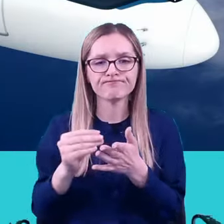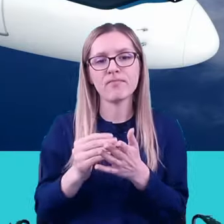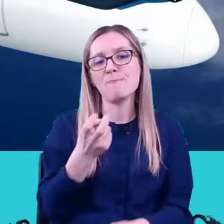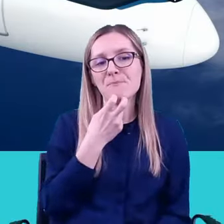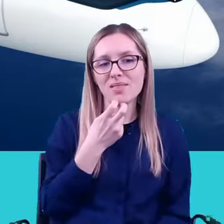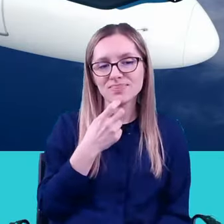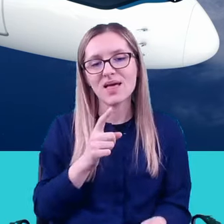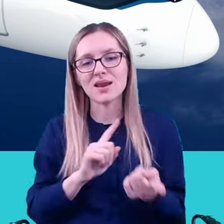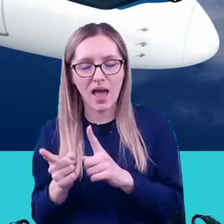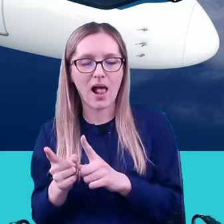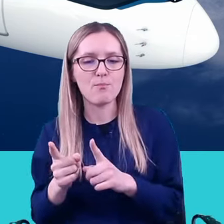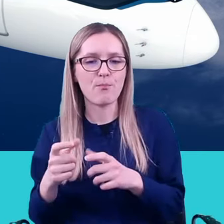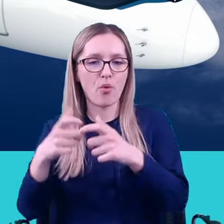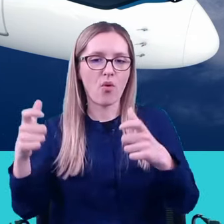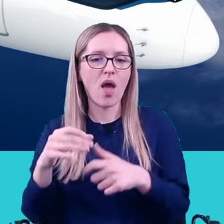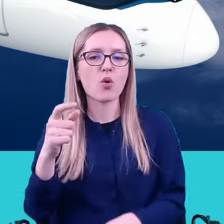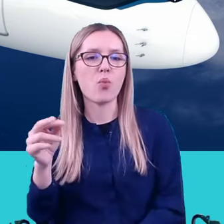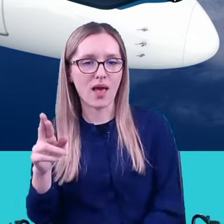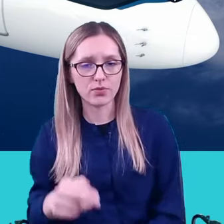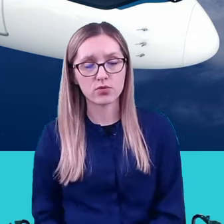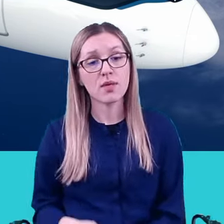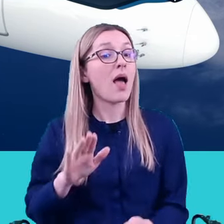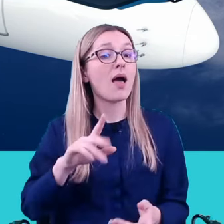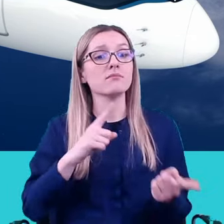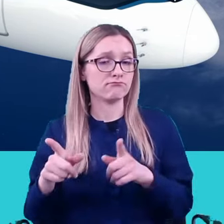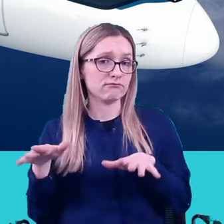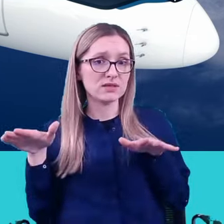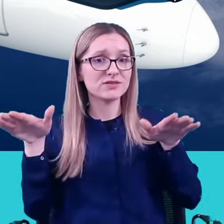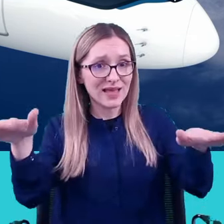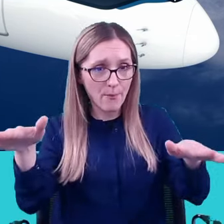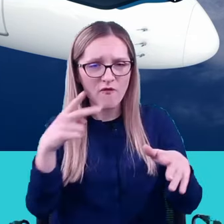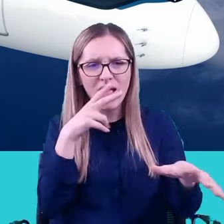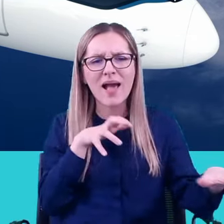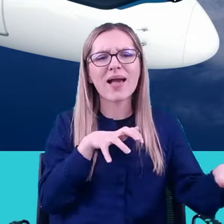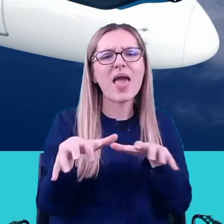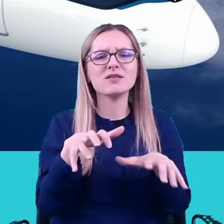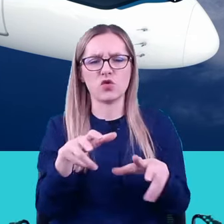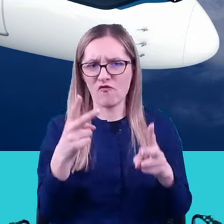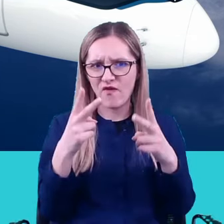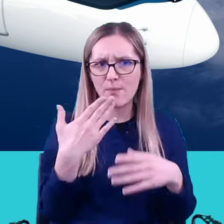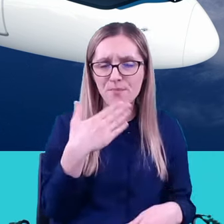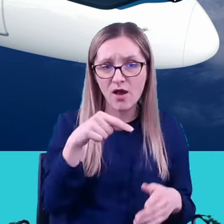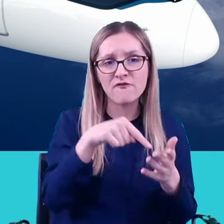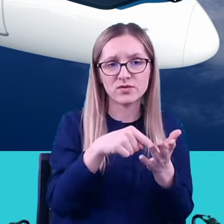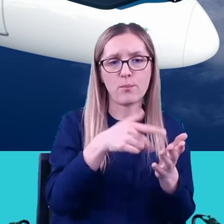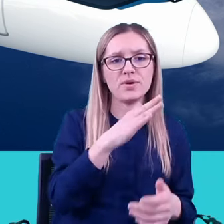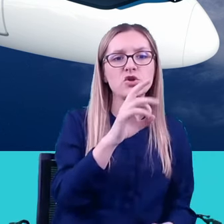In air transportation, where energy density is very important, we have PEM-HT cells,